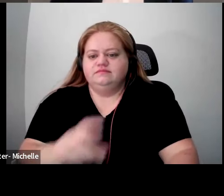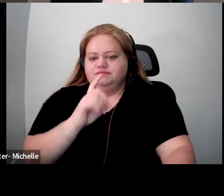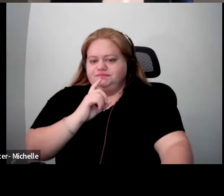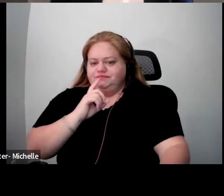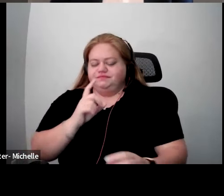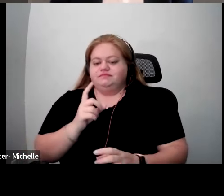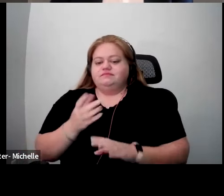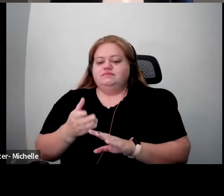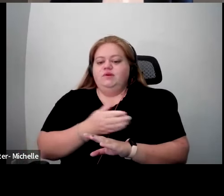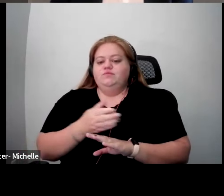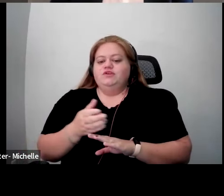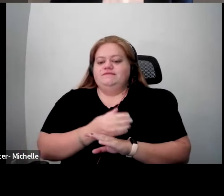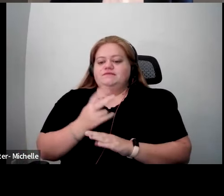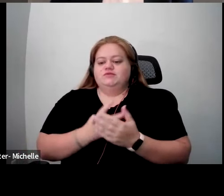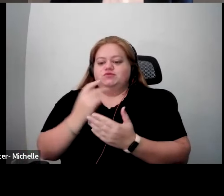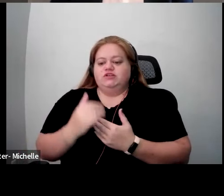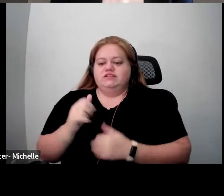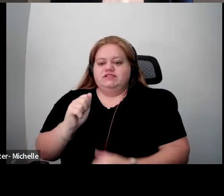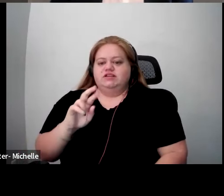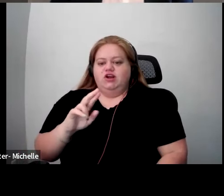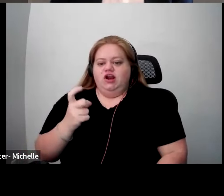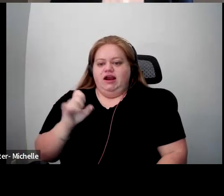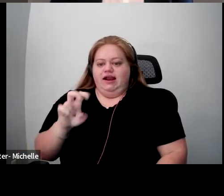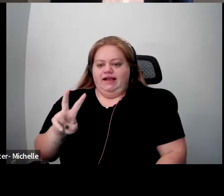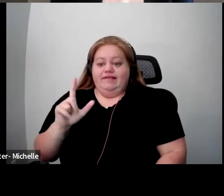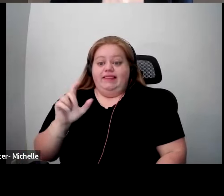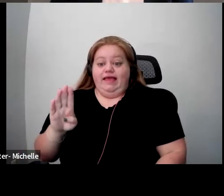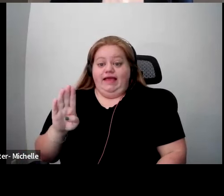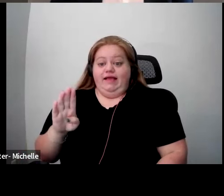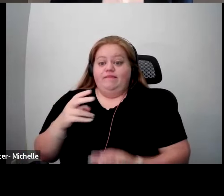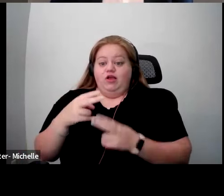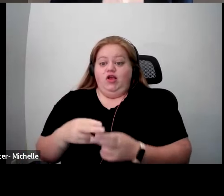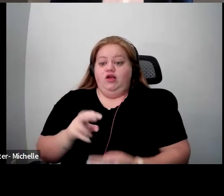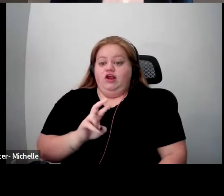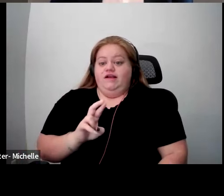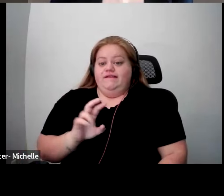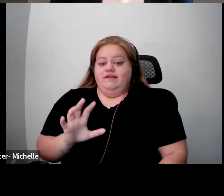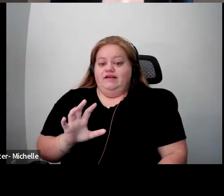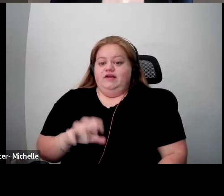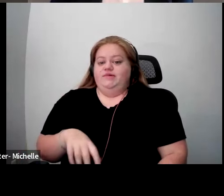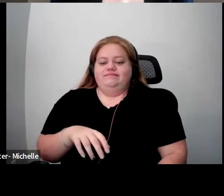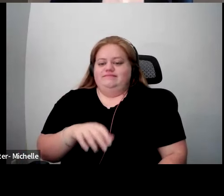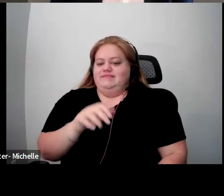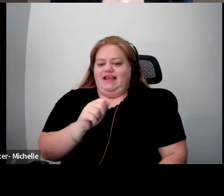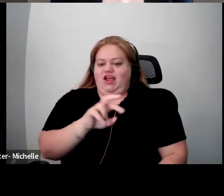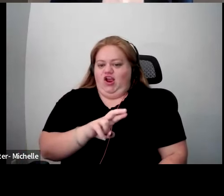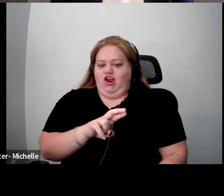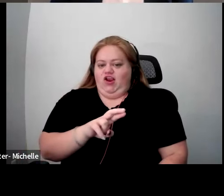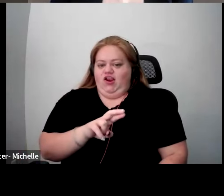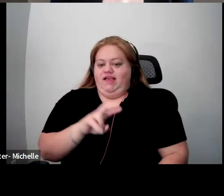it's an arXiv lab from 2022 called R5. That is a R, the number 5, and then